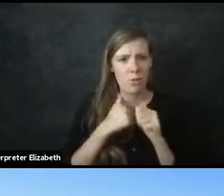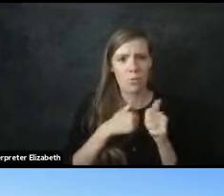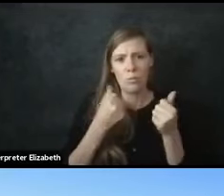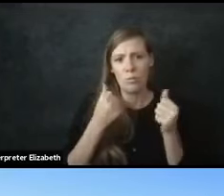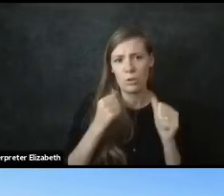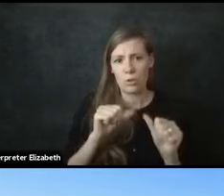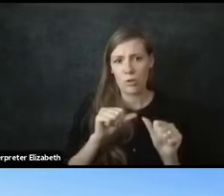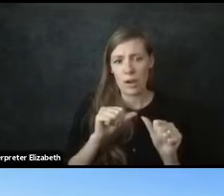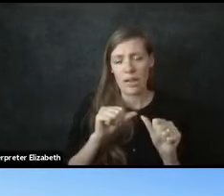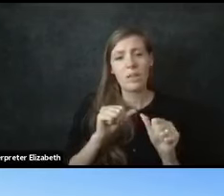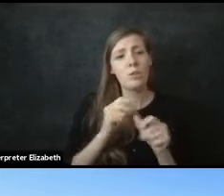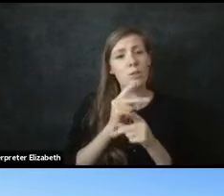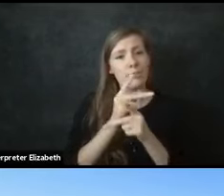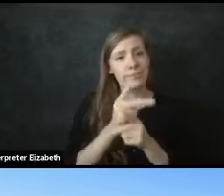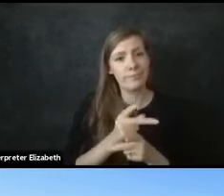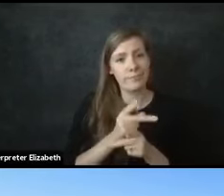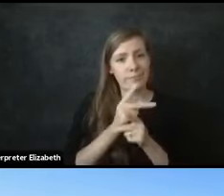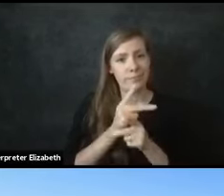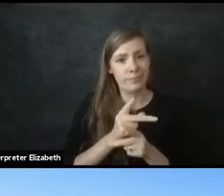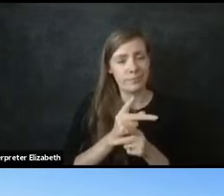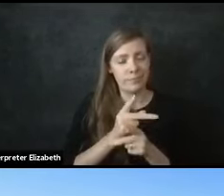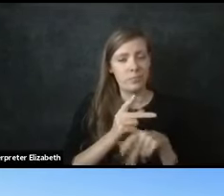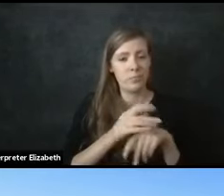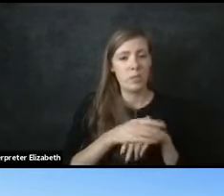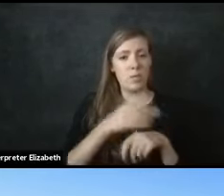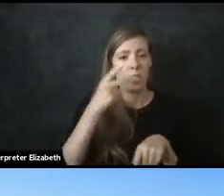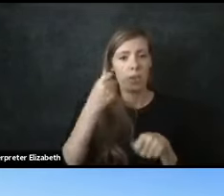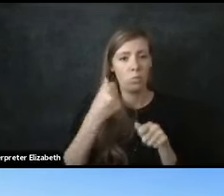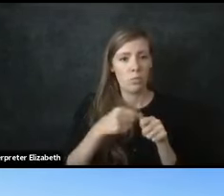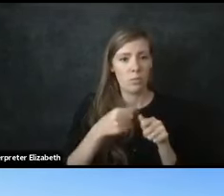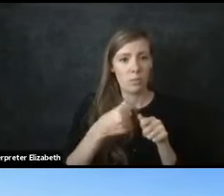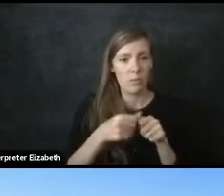precaution possible and remember that outdoors.